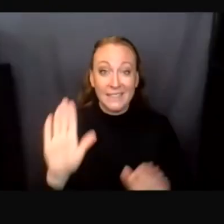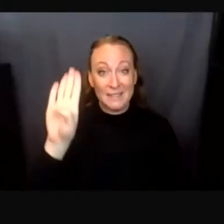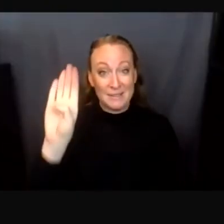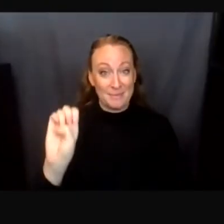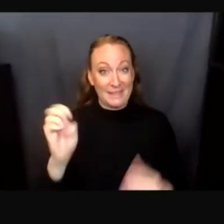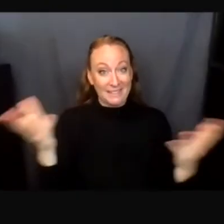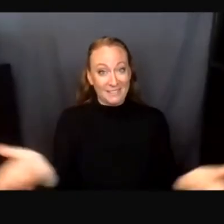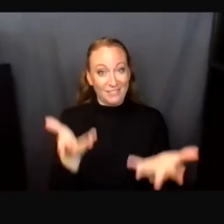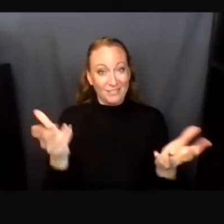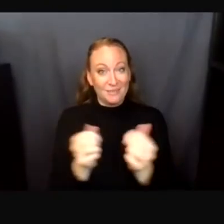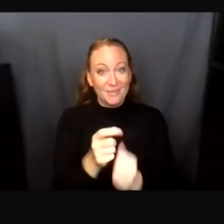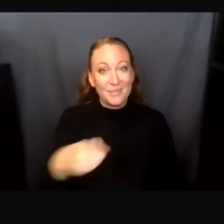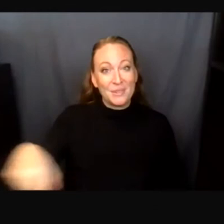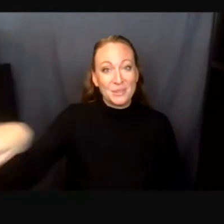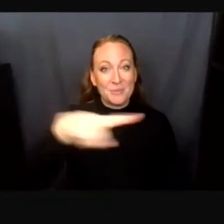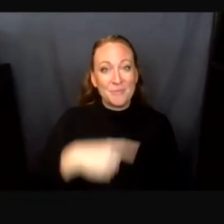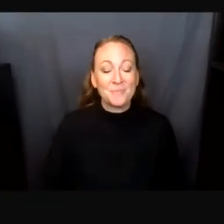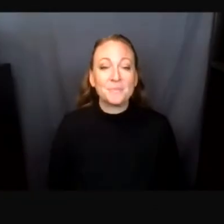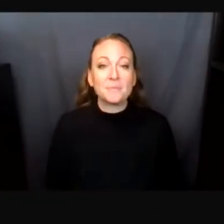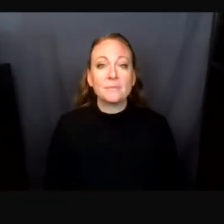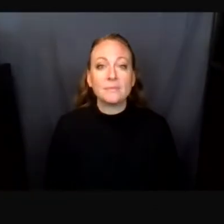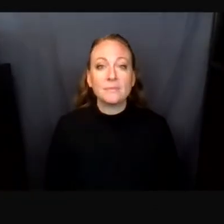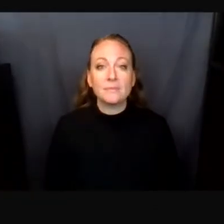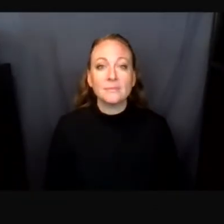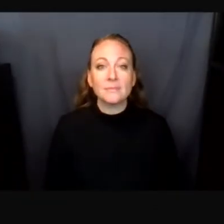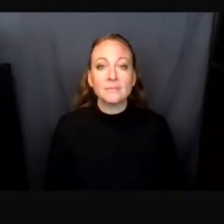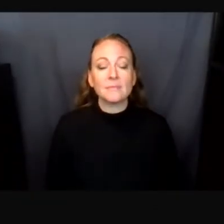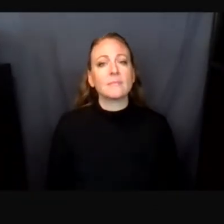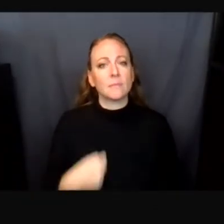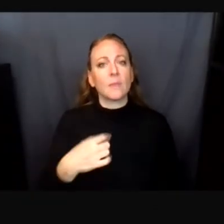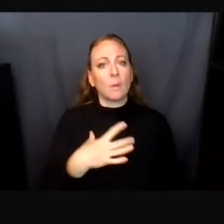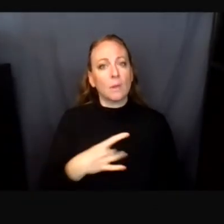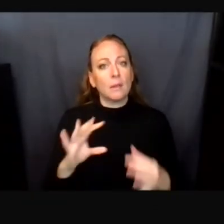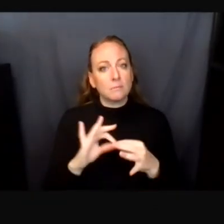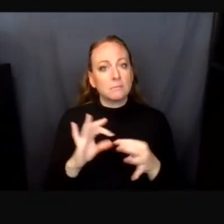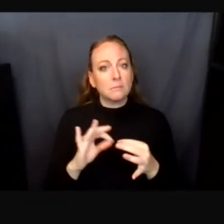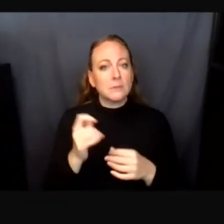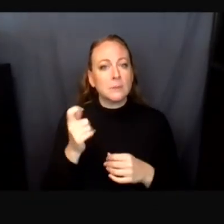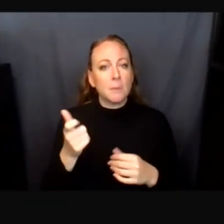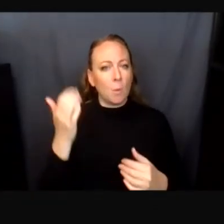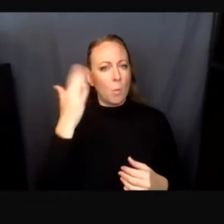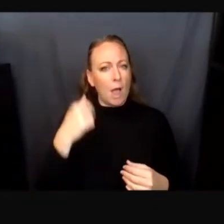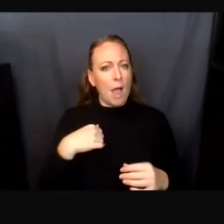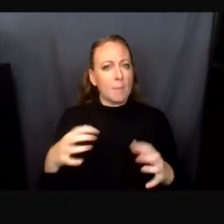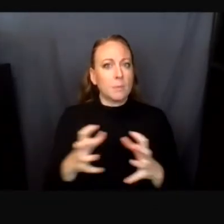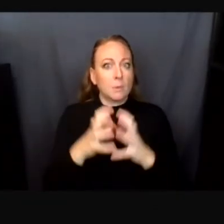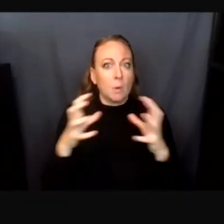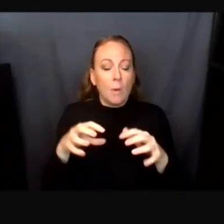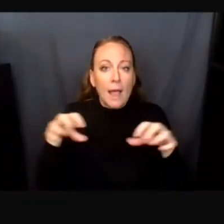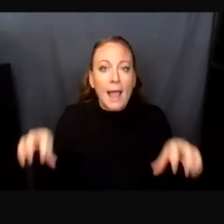I'd like to talk a little bit about why I'm so active in disability issues.